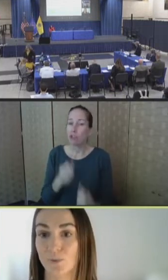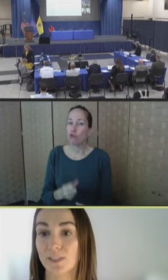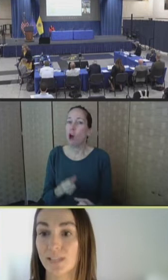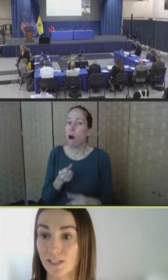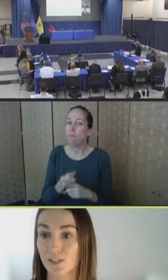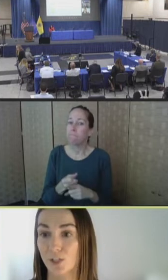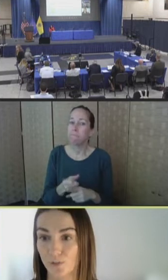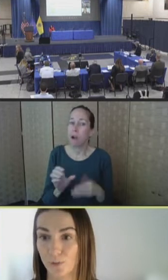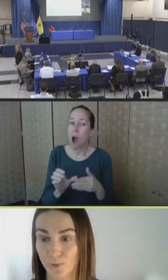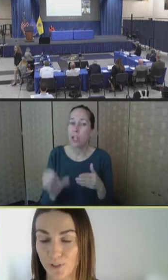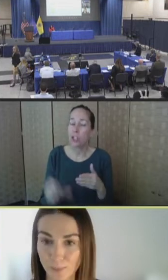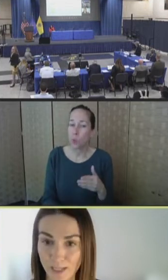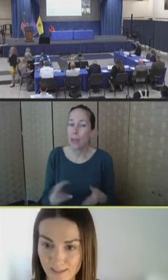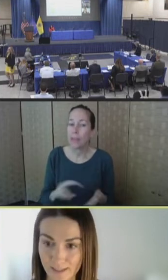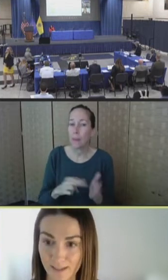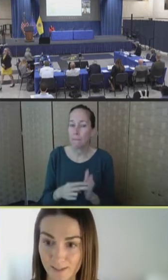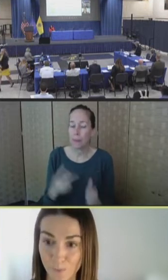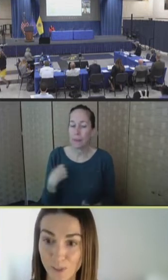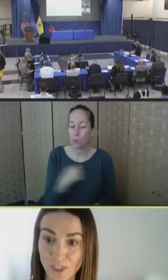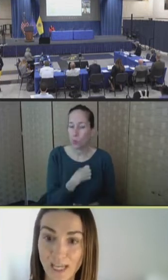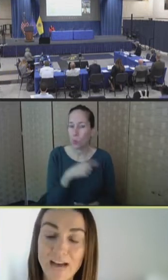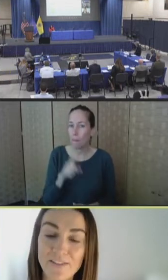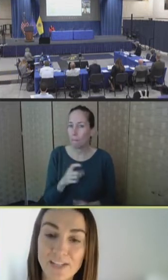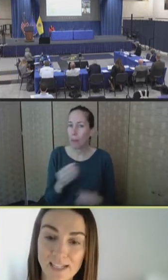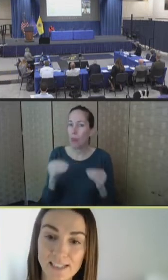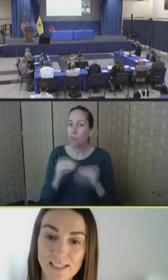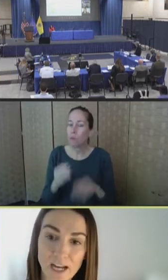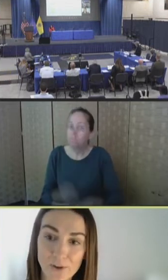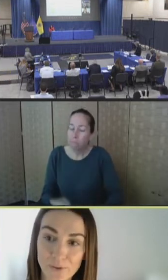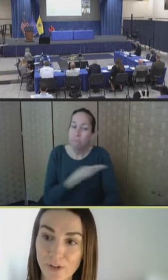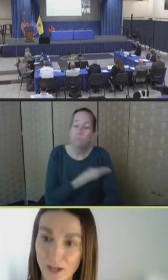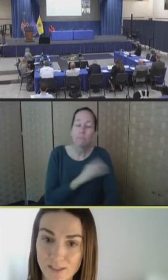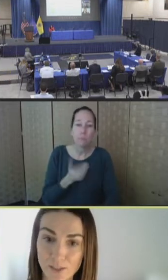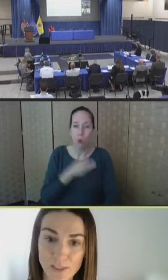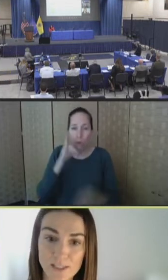to attend to COVID bereavement as potentially having secondary health consequences.